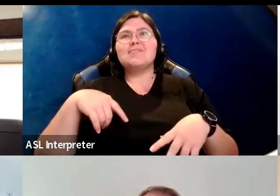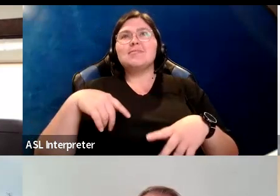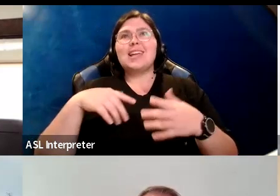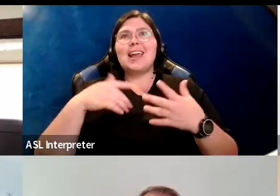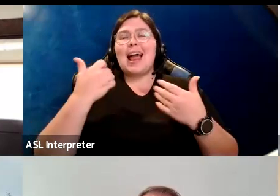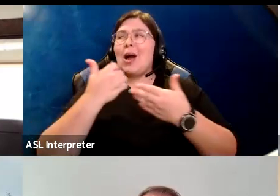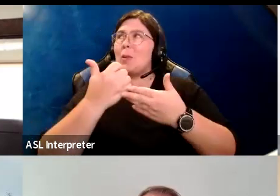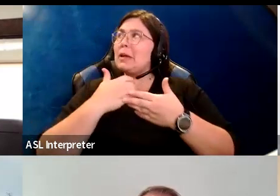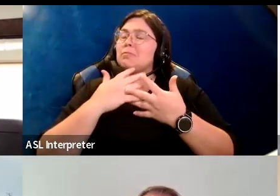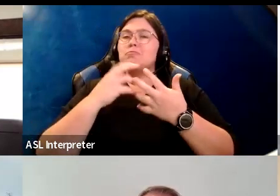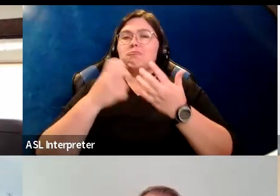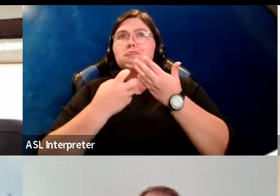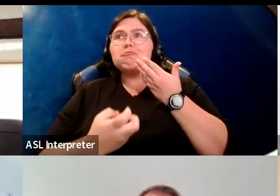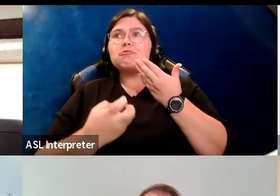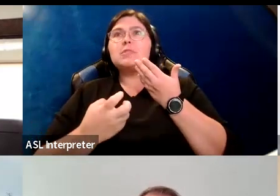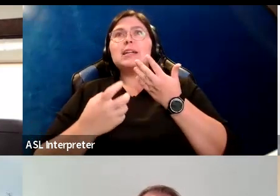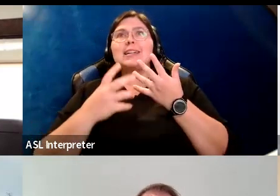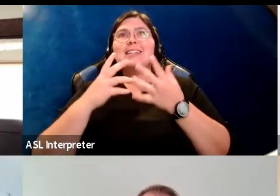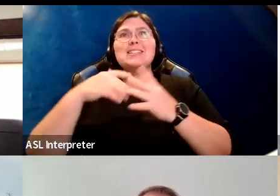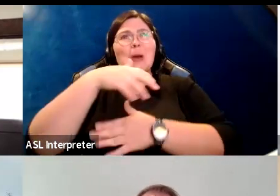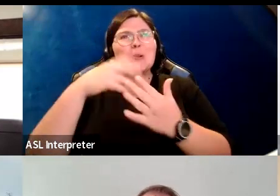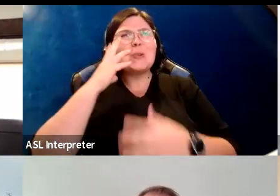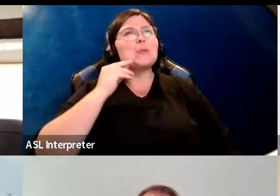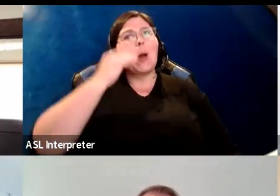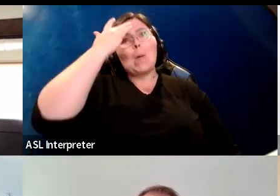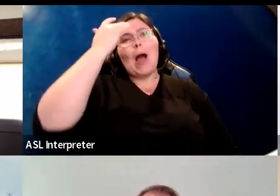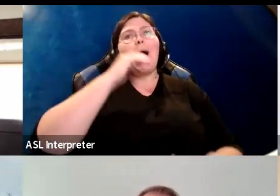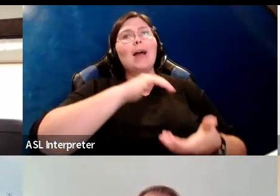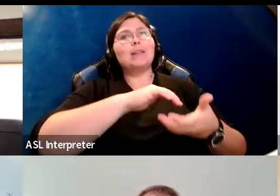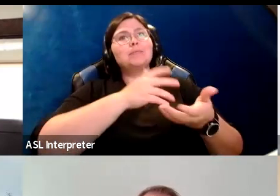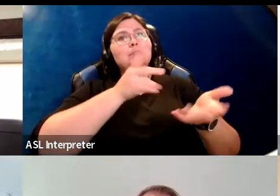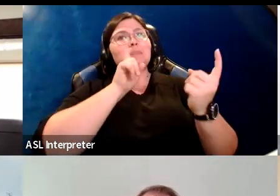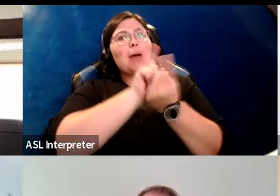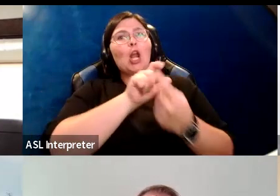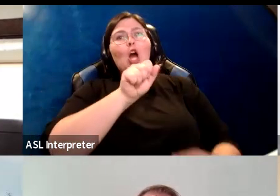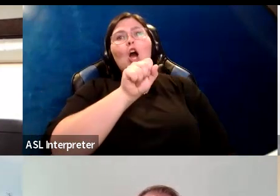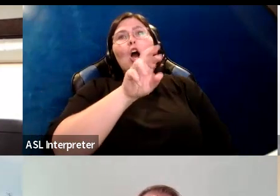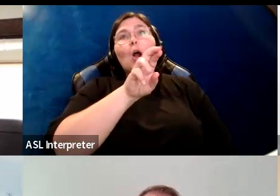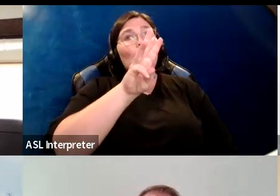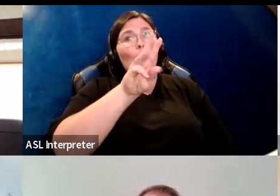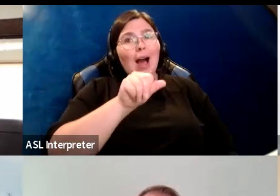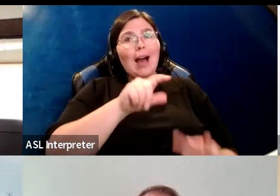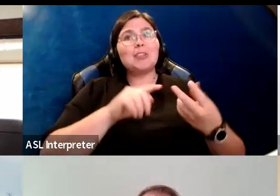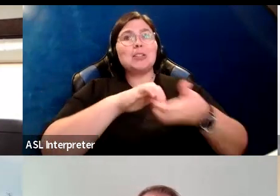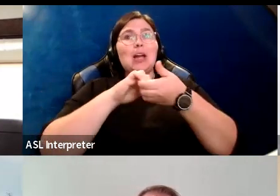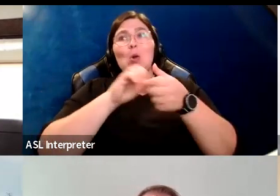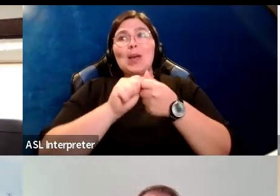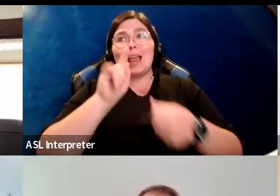because I get to know Arwa, collaborate with Allie, and also a gentleman, his name is